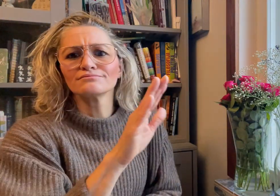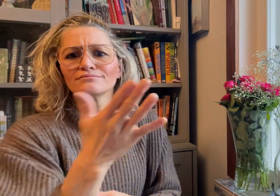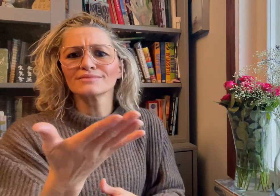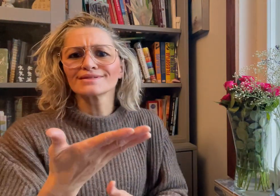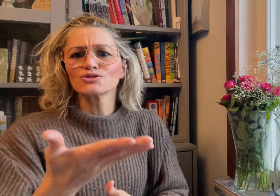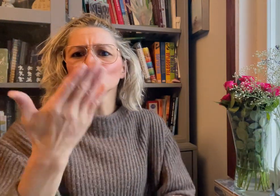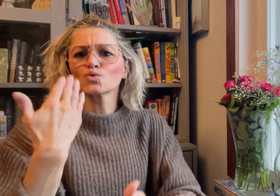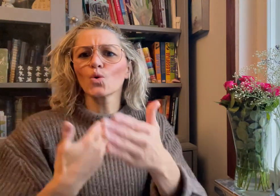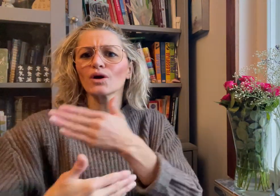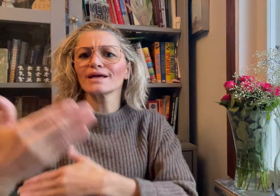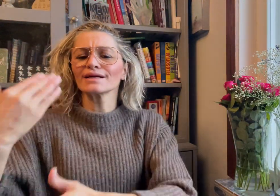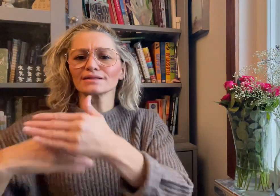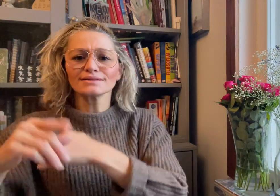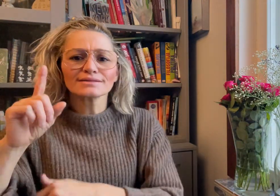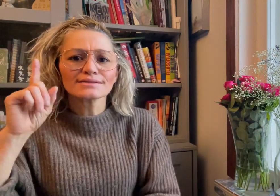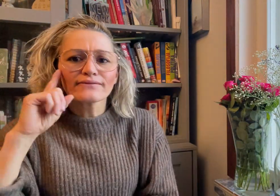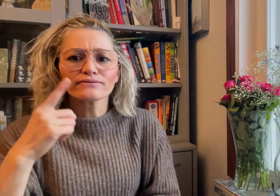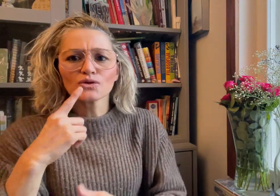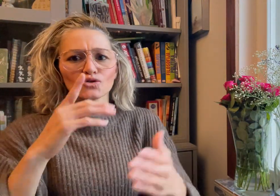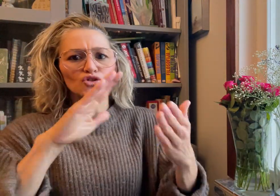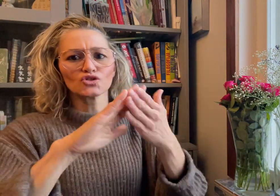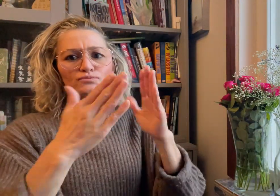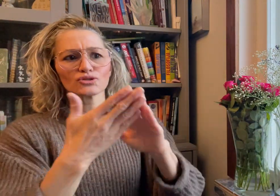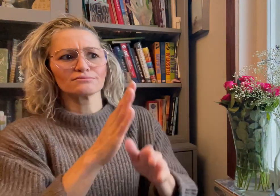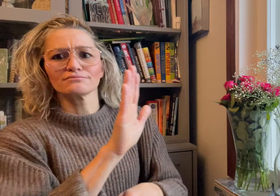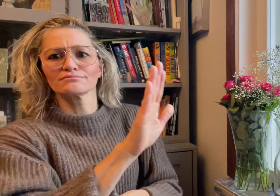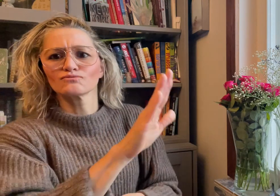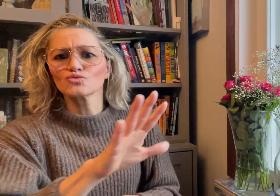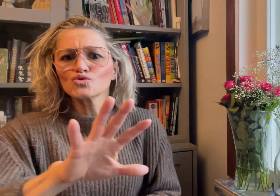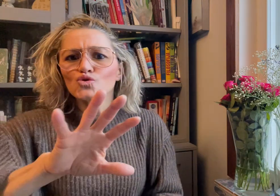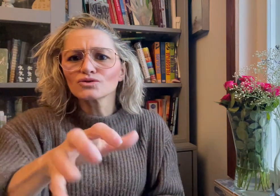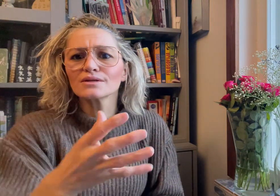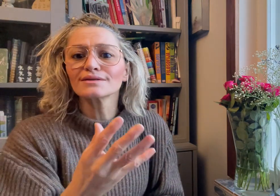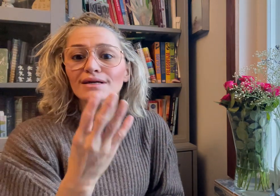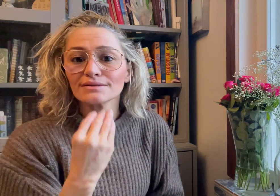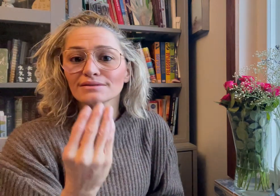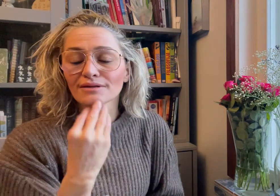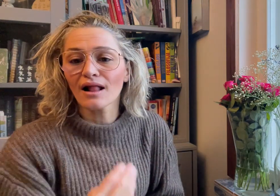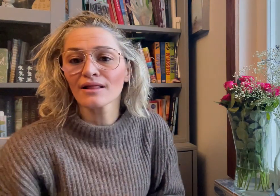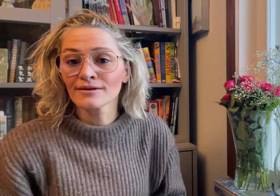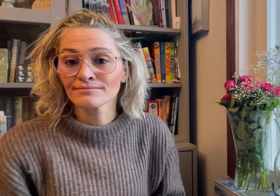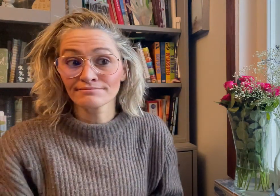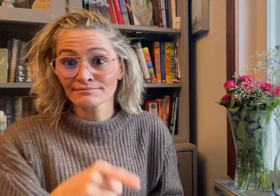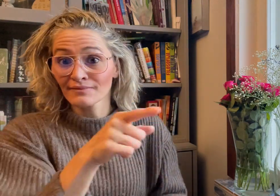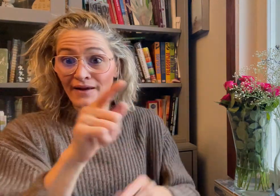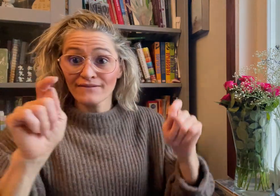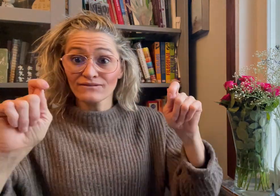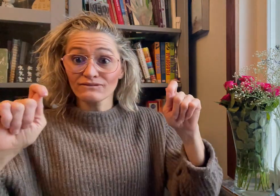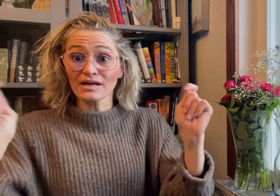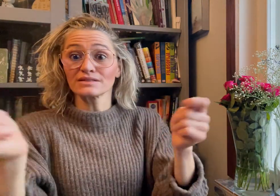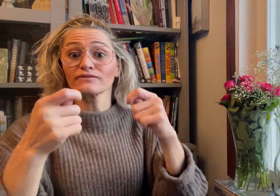community in Israel. The festival will start on Thursday